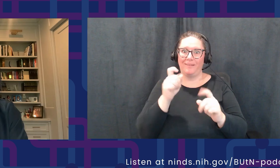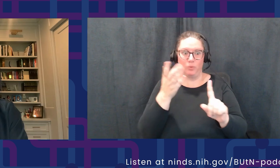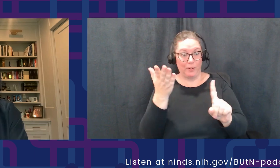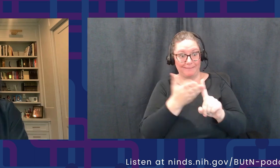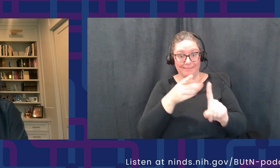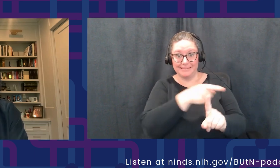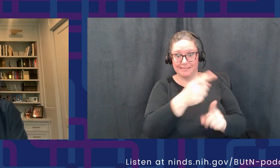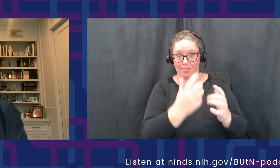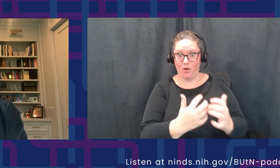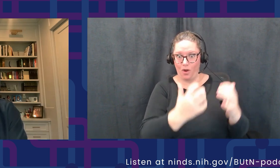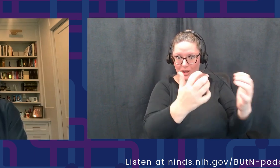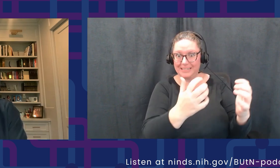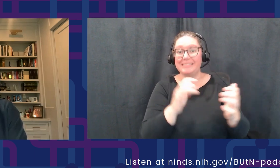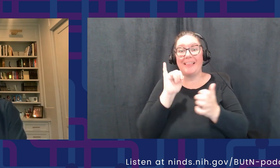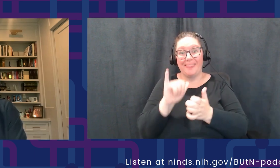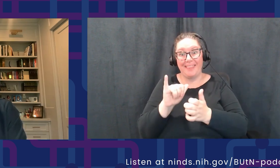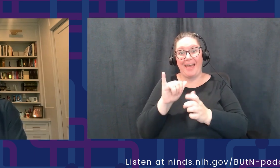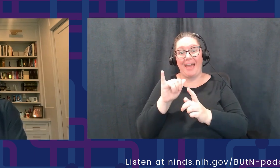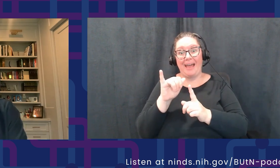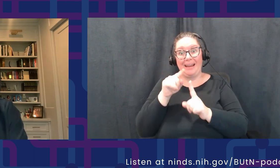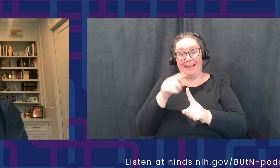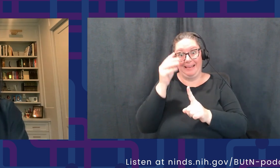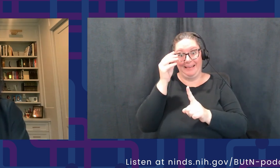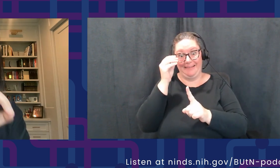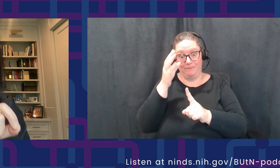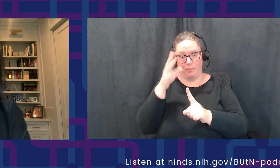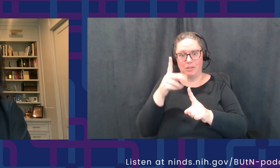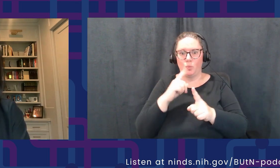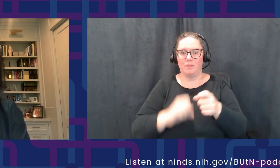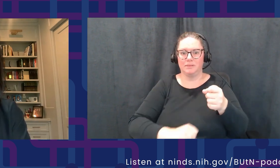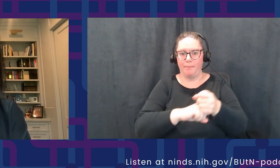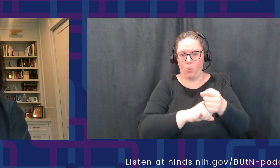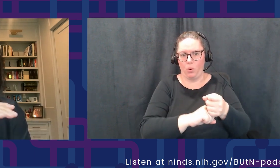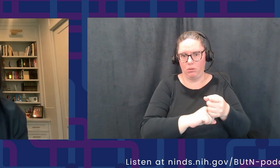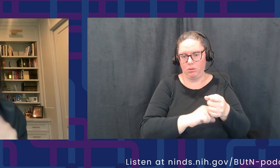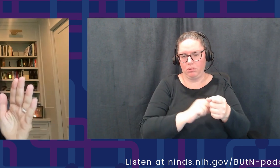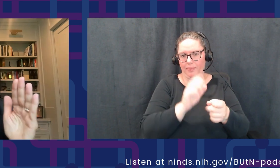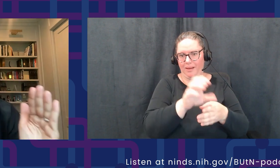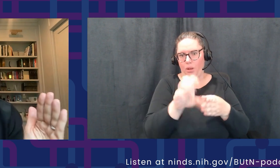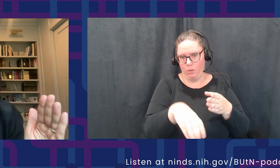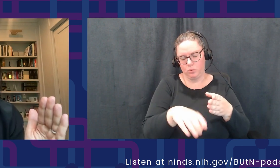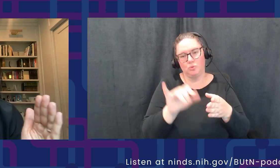audience that the piece of data you generated supports that conclusion. So that's a very short talk.